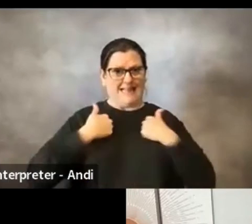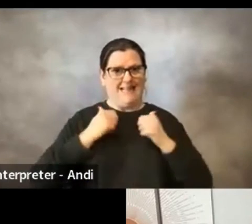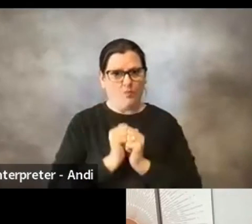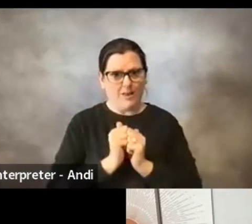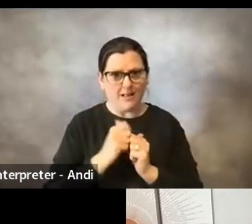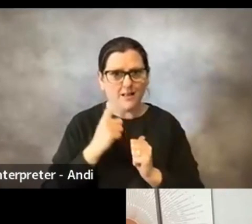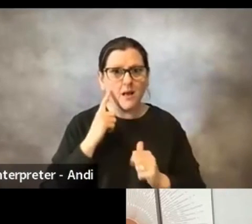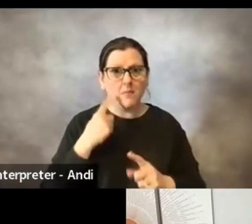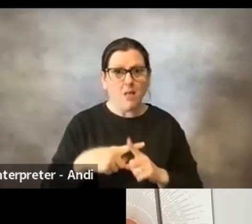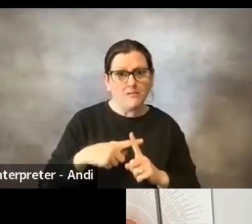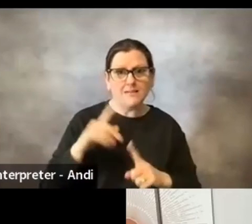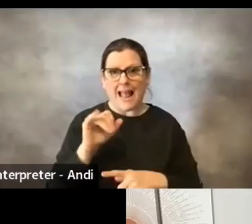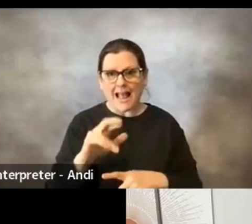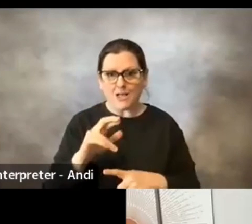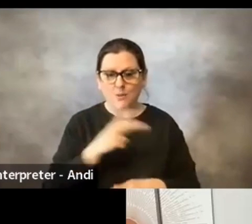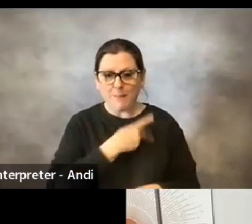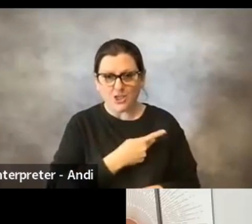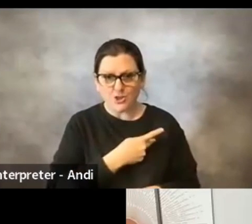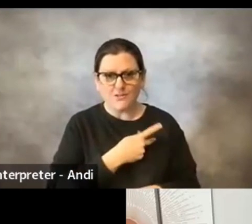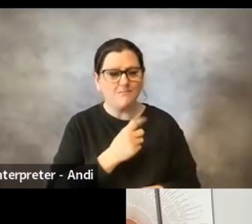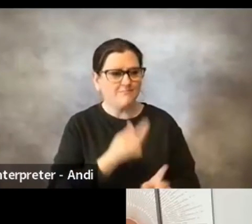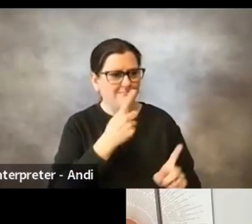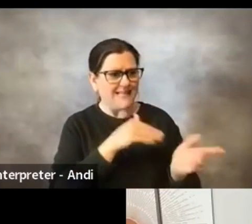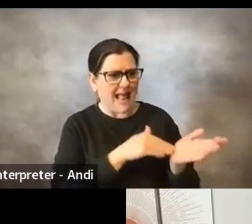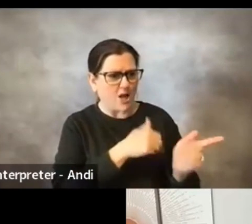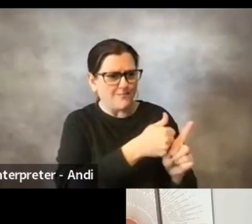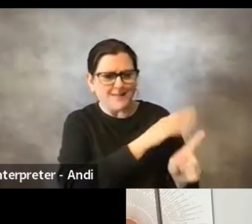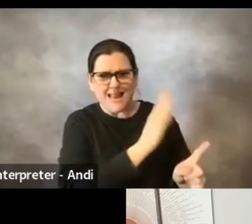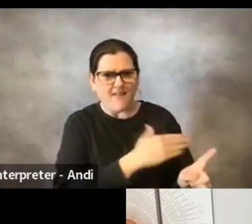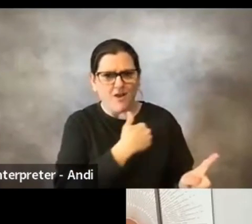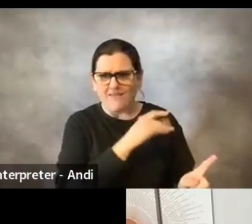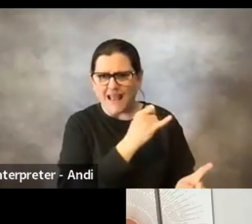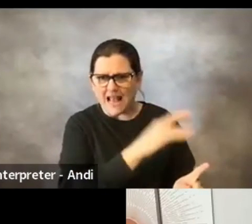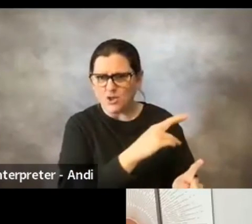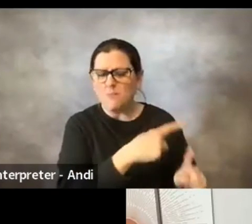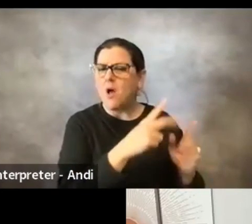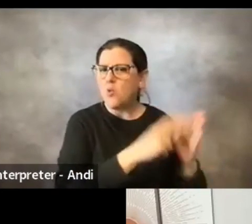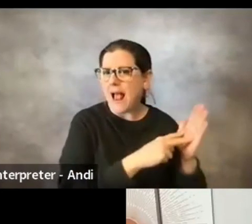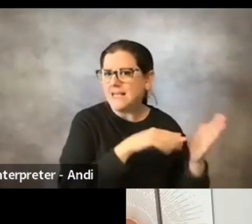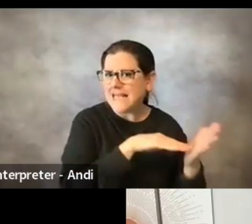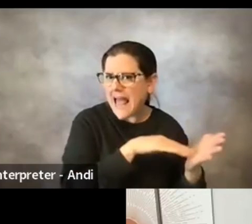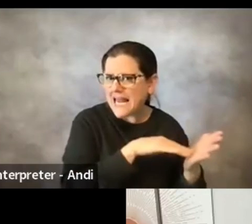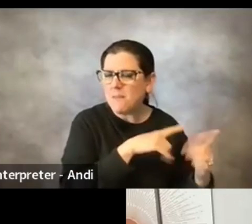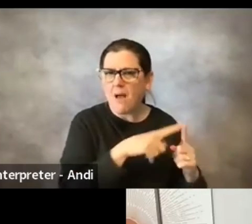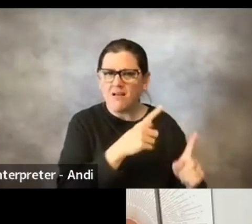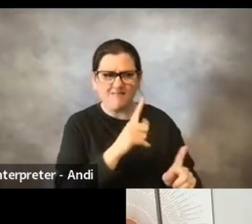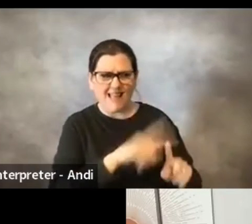patient, the doctor has never had cancer, he read a book on cancer. So therefore he can't tell me how I feel. And if he